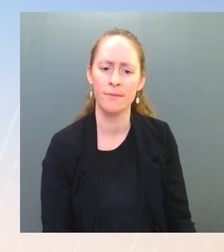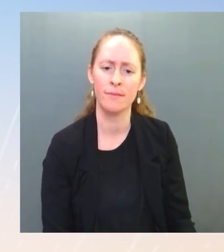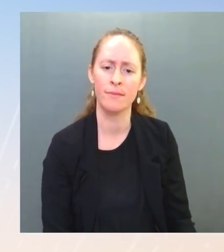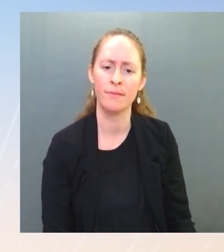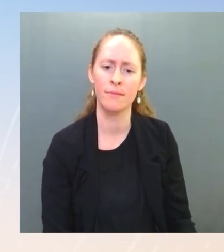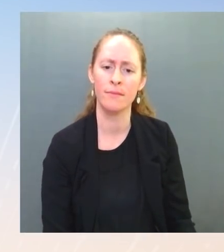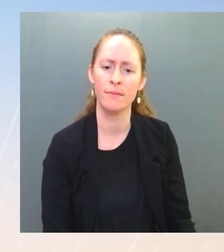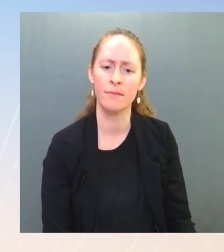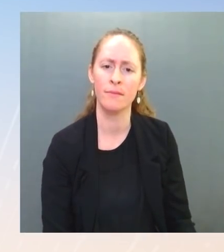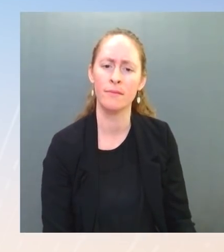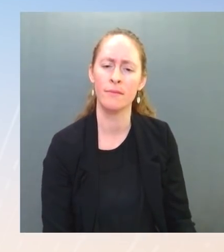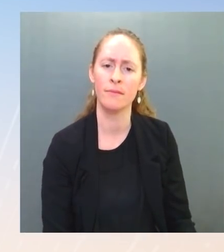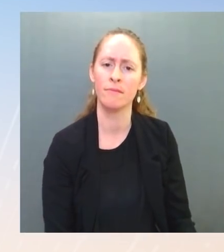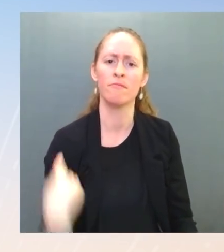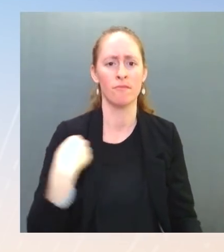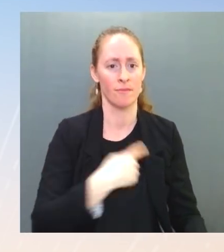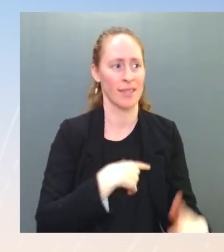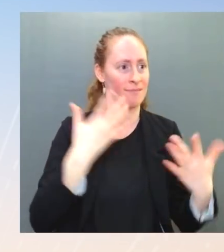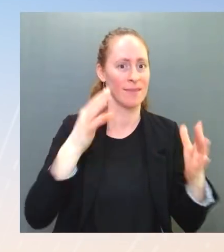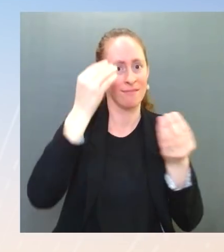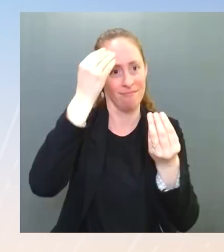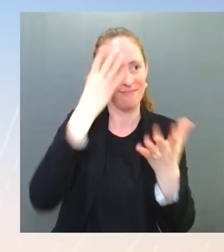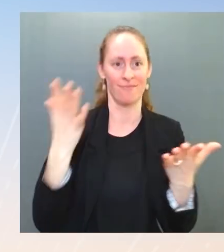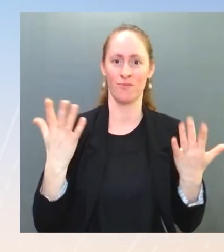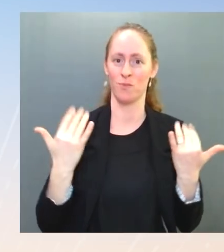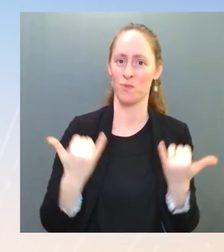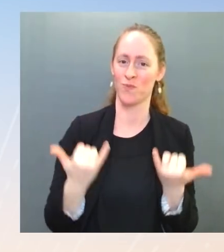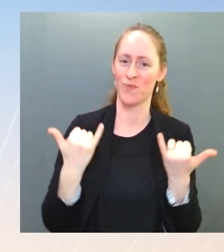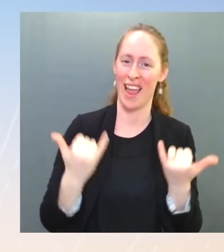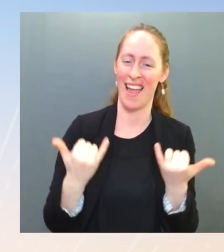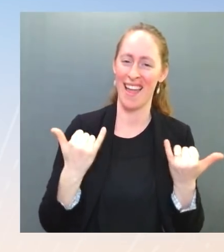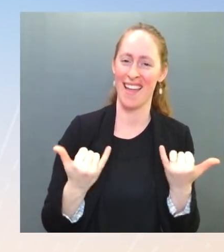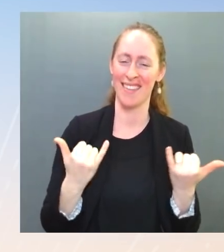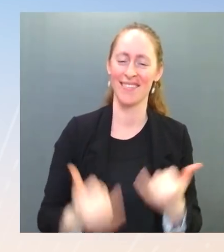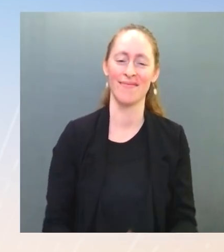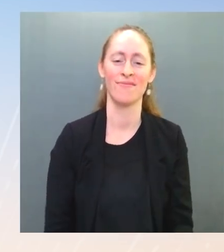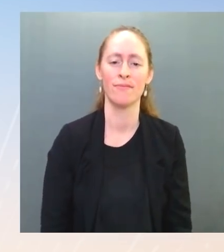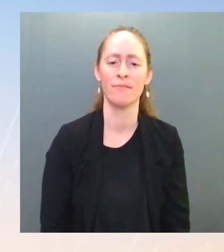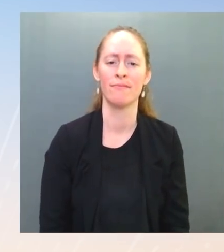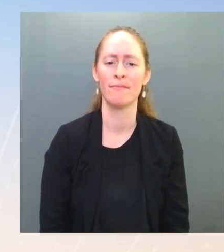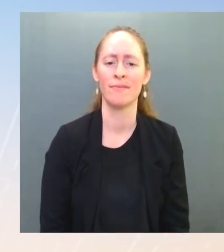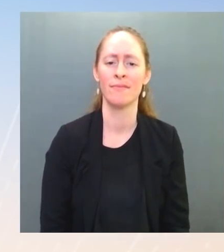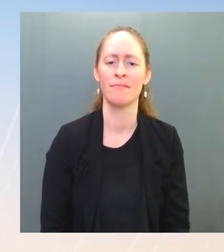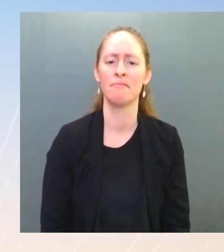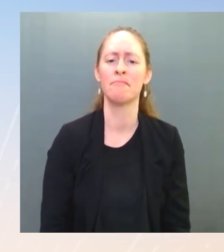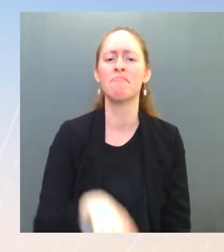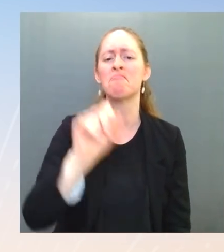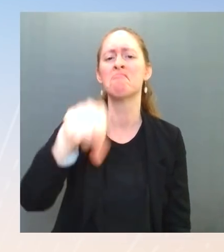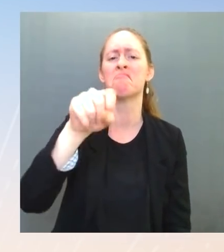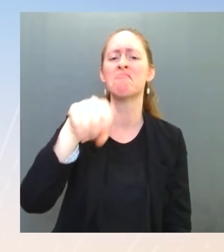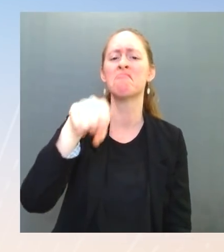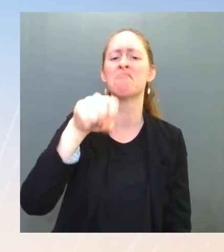Obviously, there are notifications that happen in advance of any announcement, but certainly we feel that he is somebody